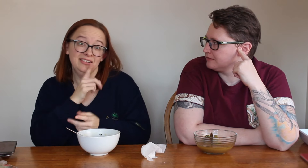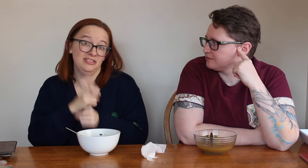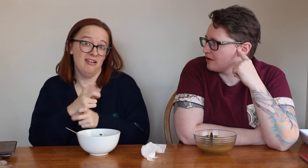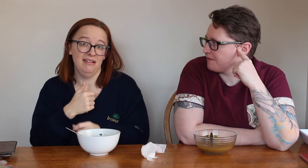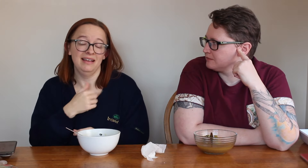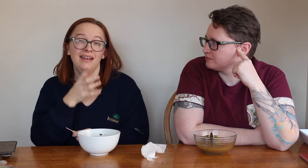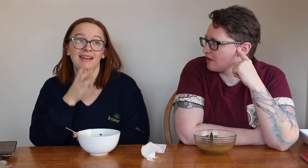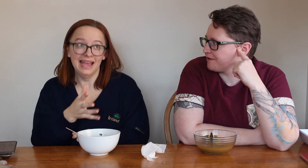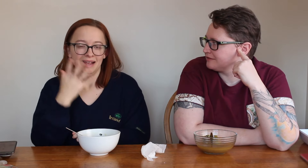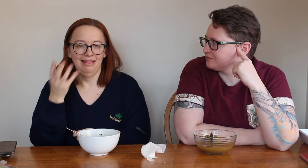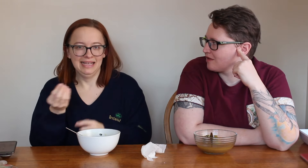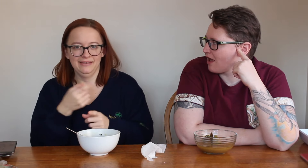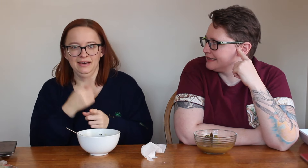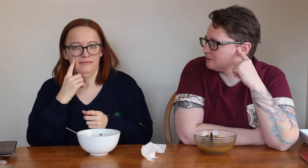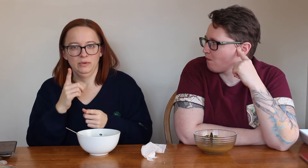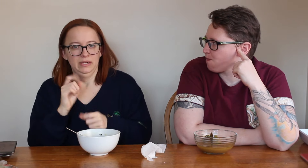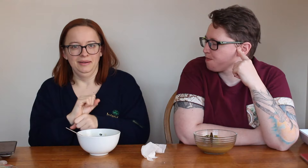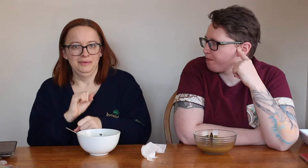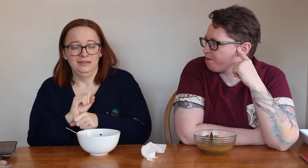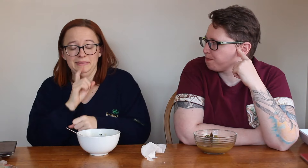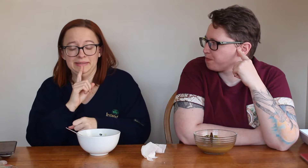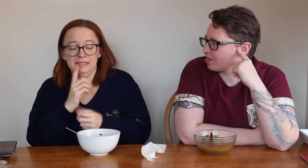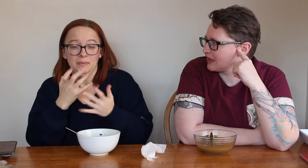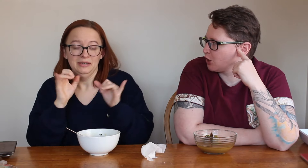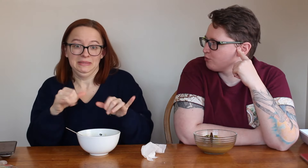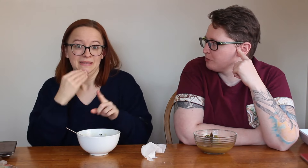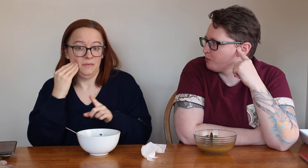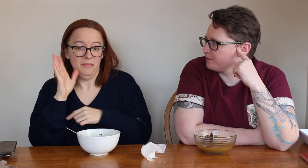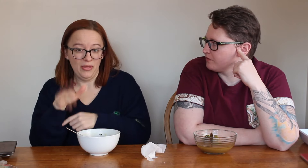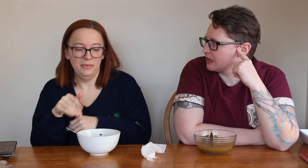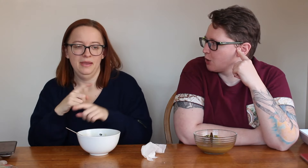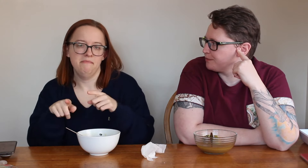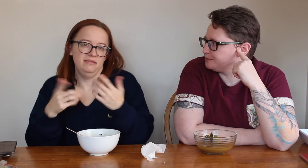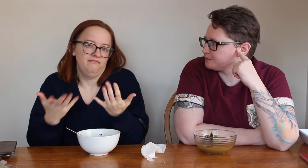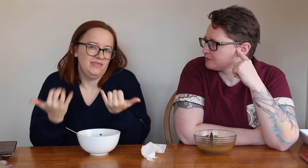So I'm here during the day so I feel kind of like a stay-at-home mom, you're trying to take care of him and